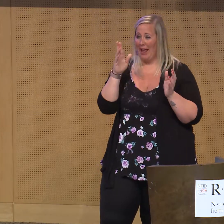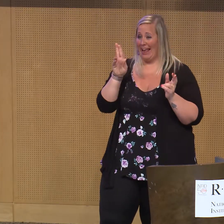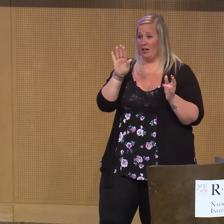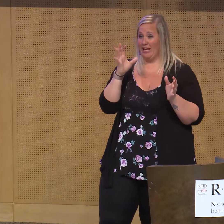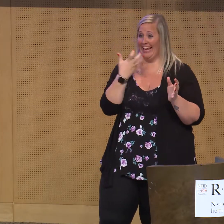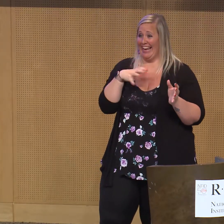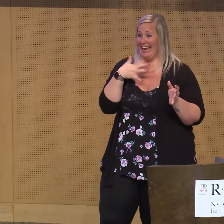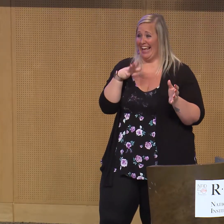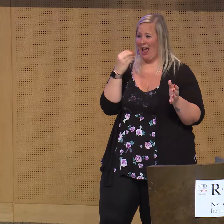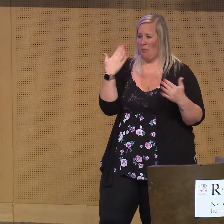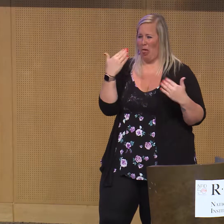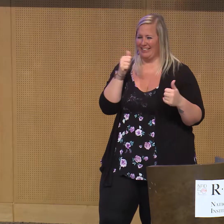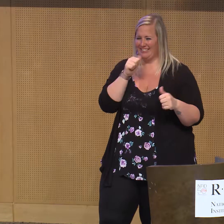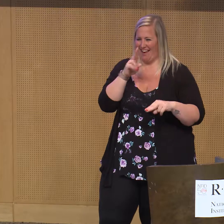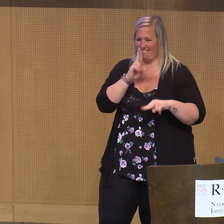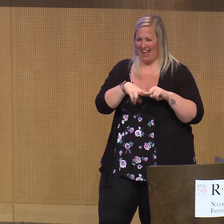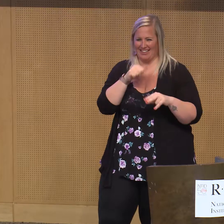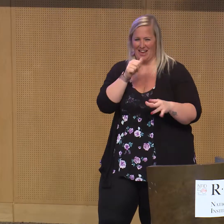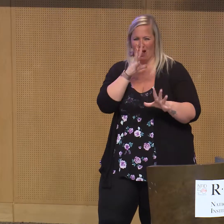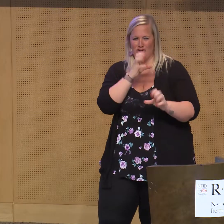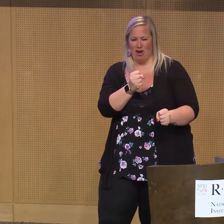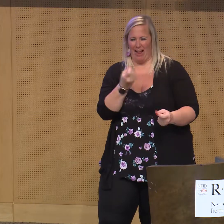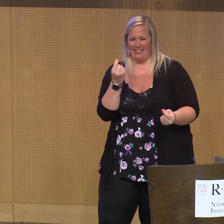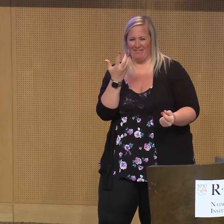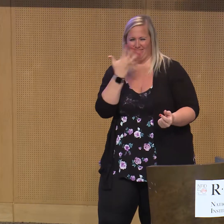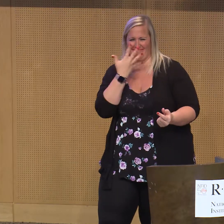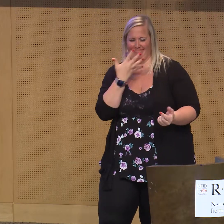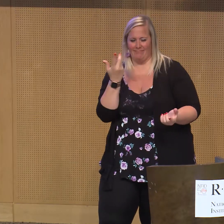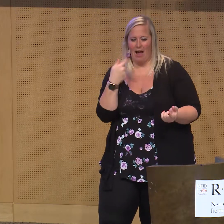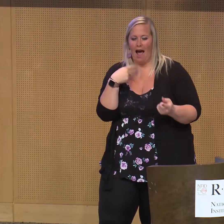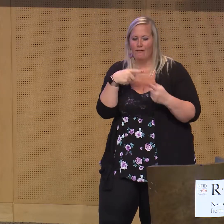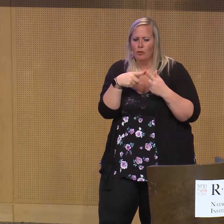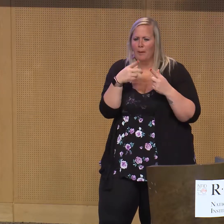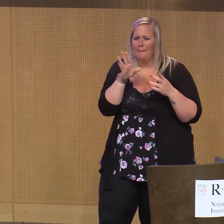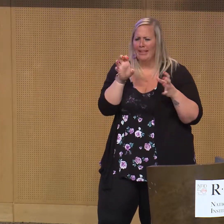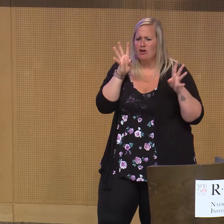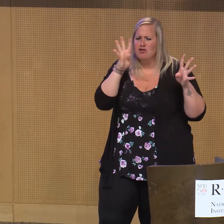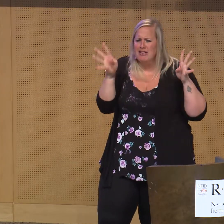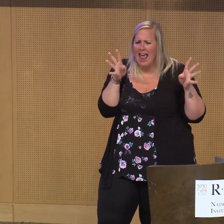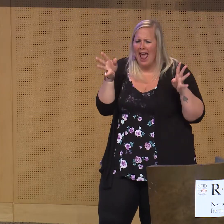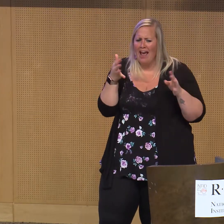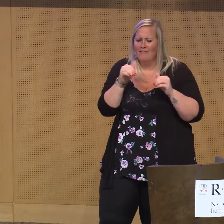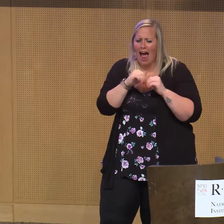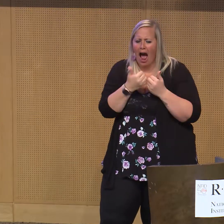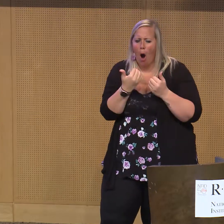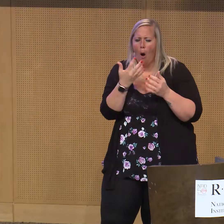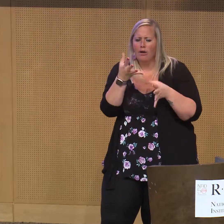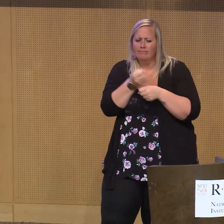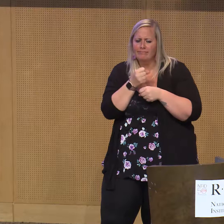for each website. So heating and cooling isn't a very attractive business, but I have to be creative